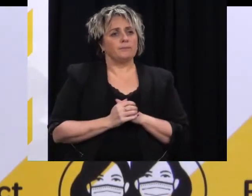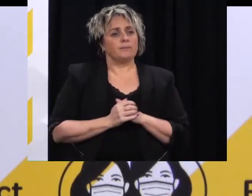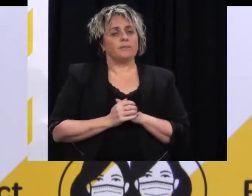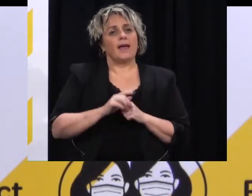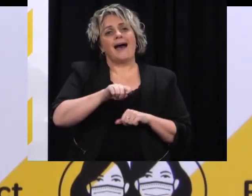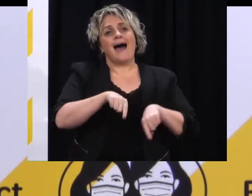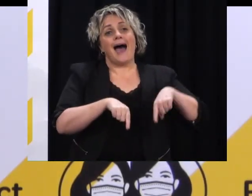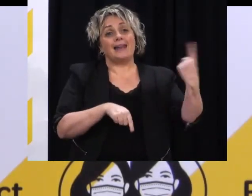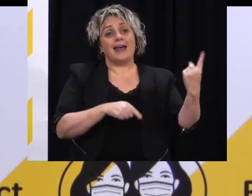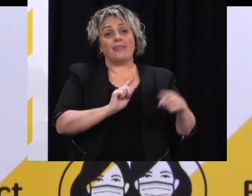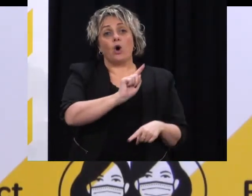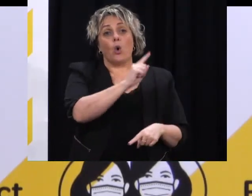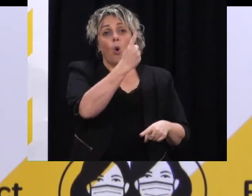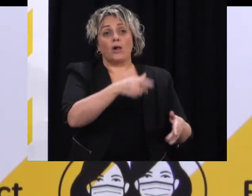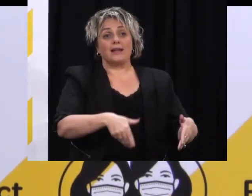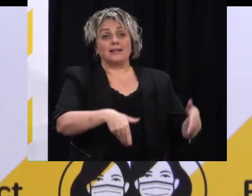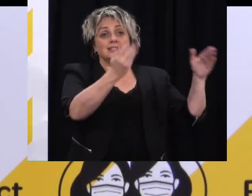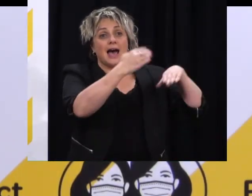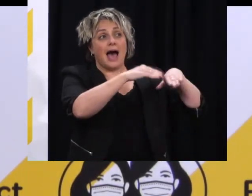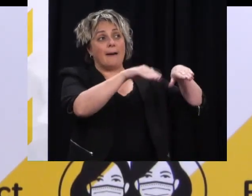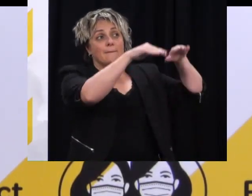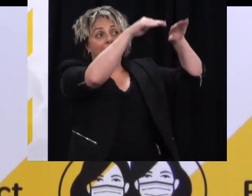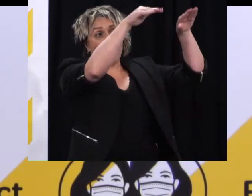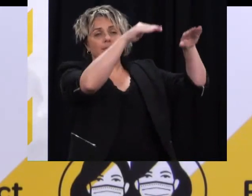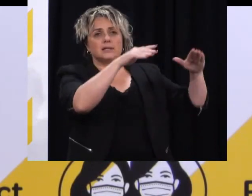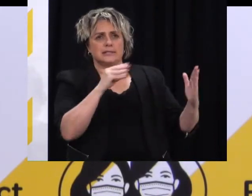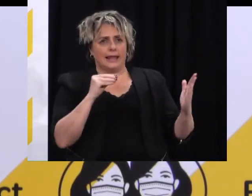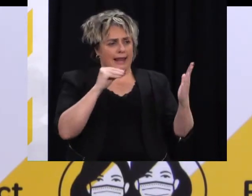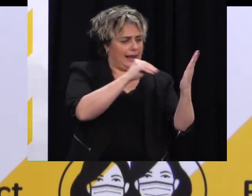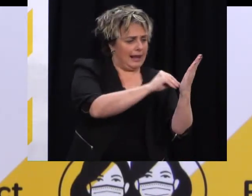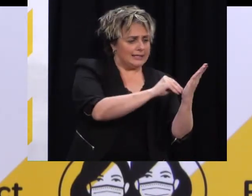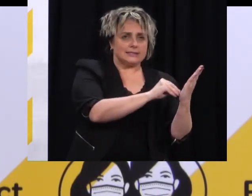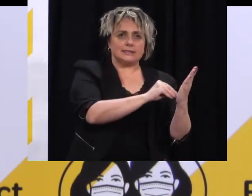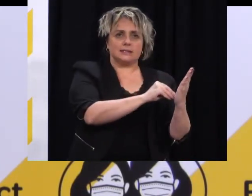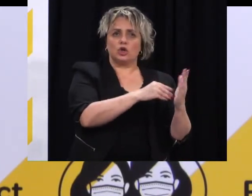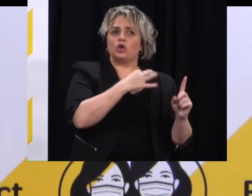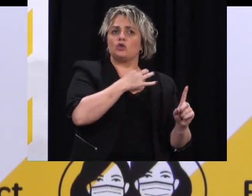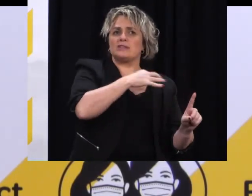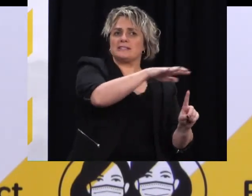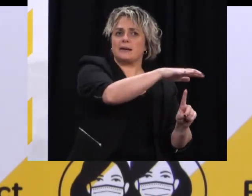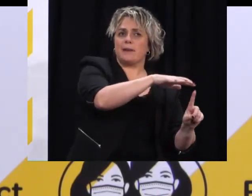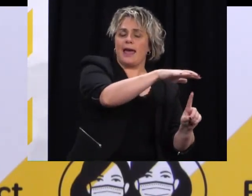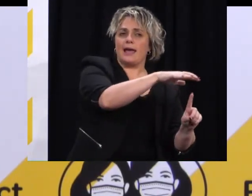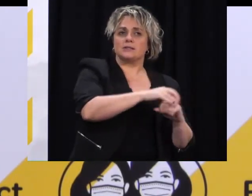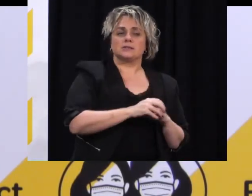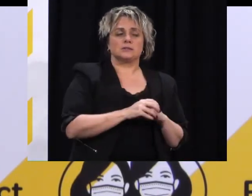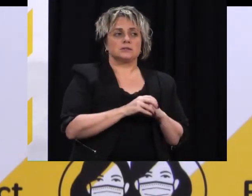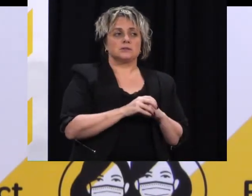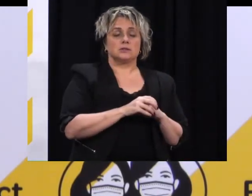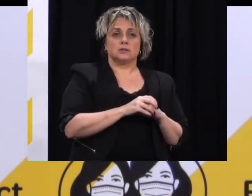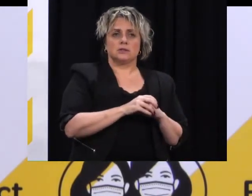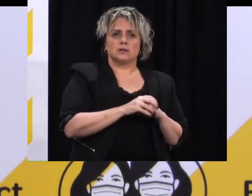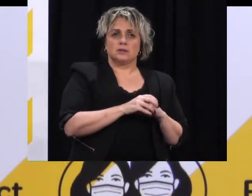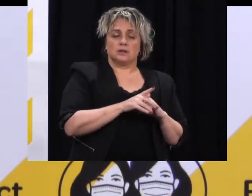demonstrate how tricky this situation is. >> Another